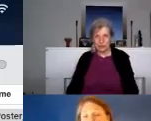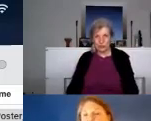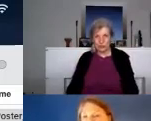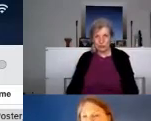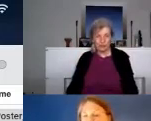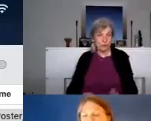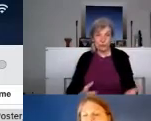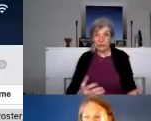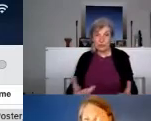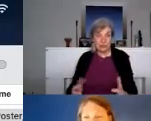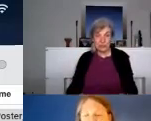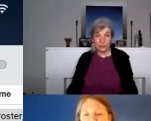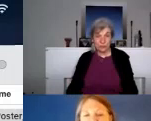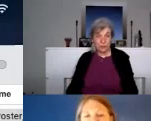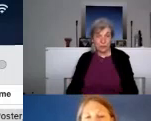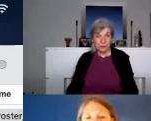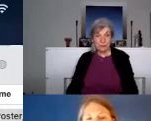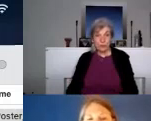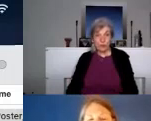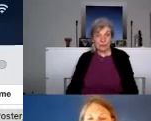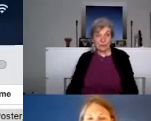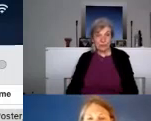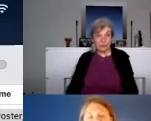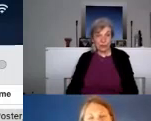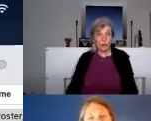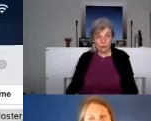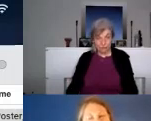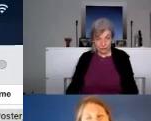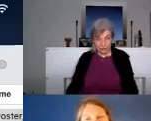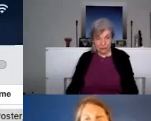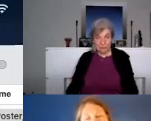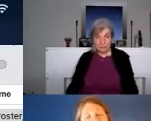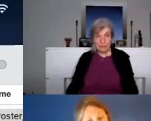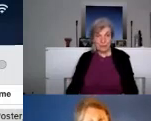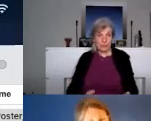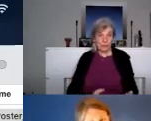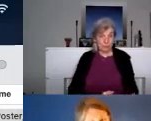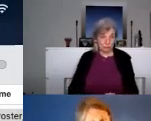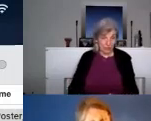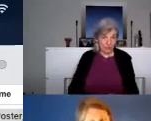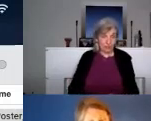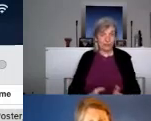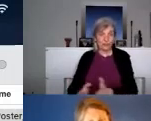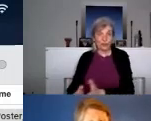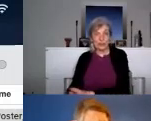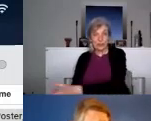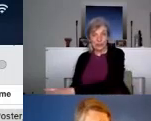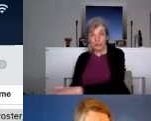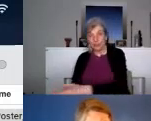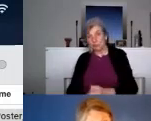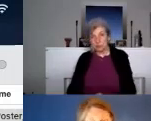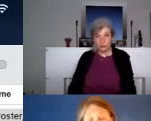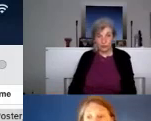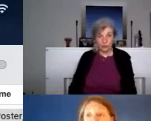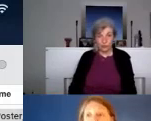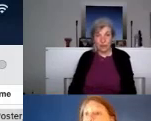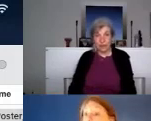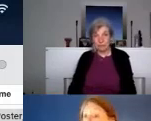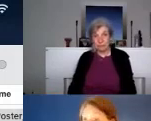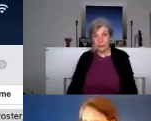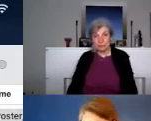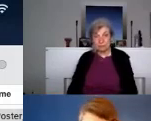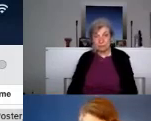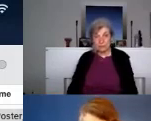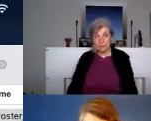07:30:15 So it really is quite the equivalent. The pluses are the additional pluses of the